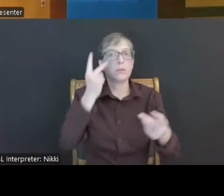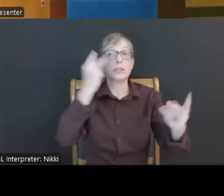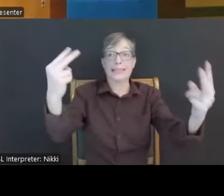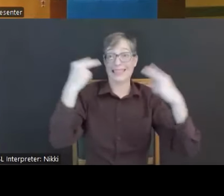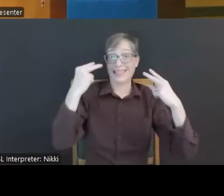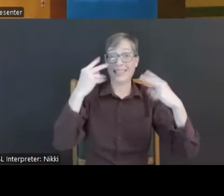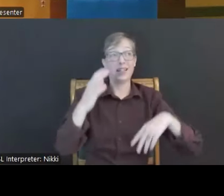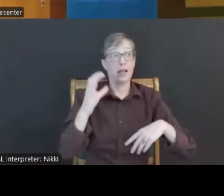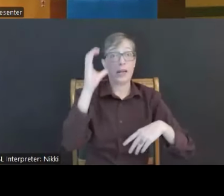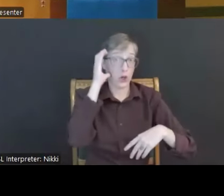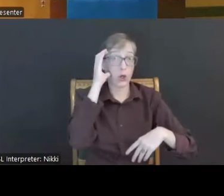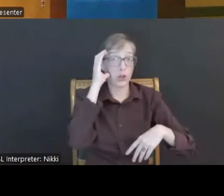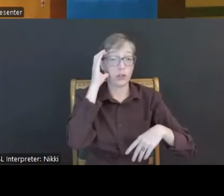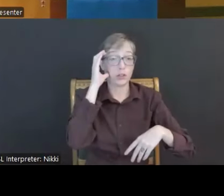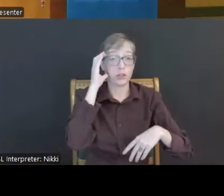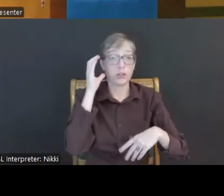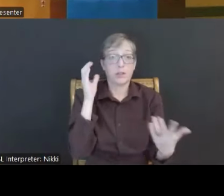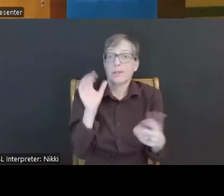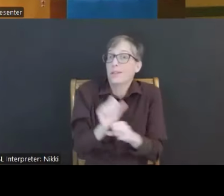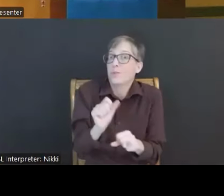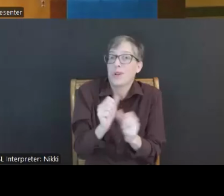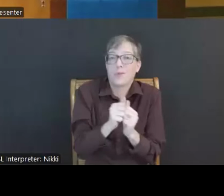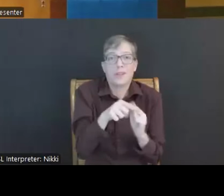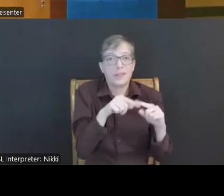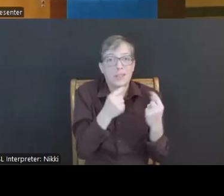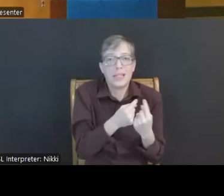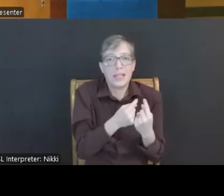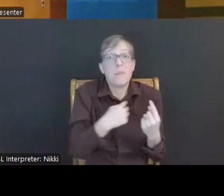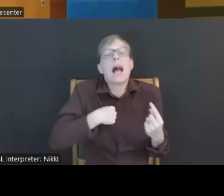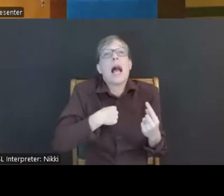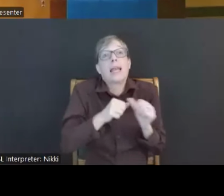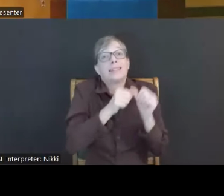of mine that I do with this team because I see results I'm a proud parent of a child who's